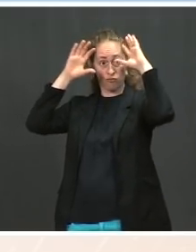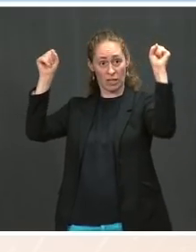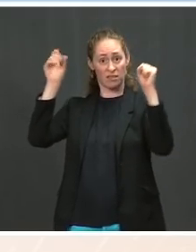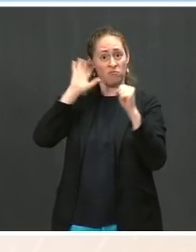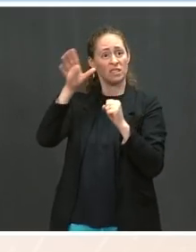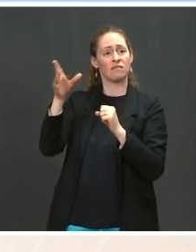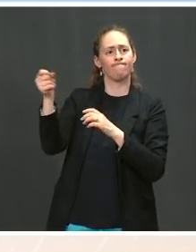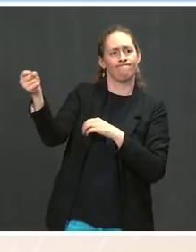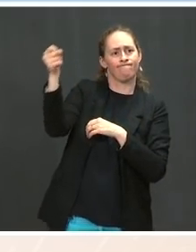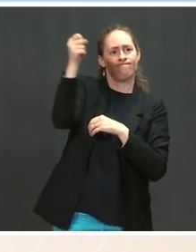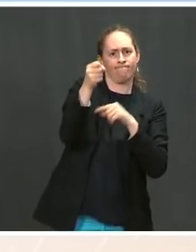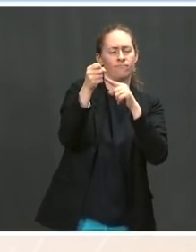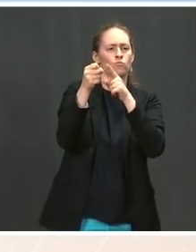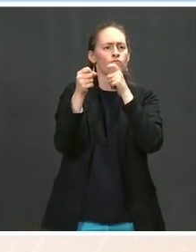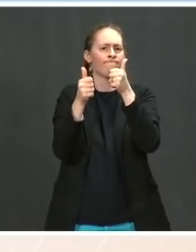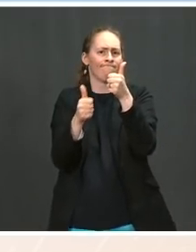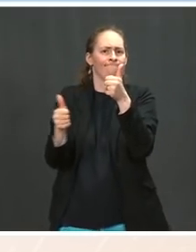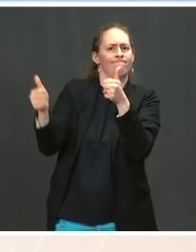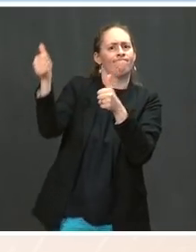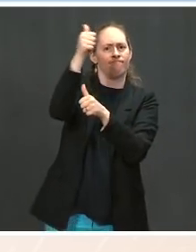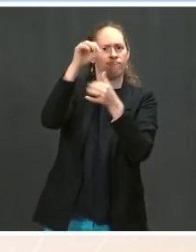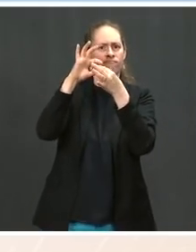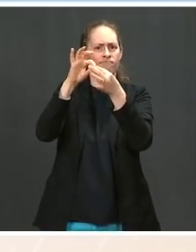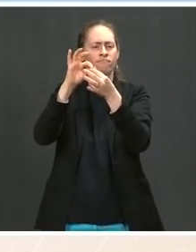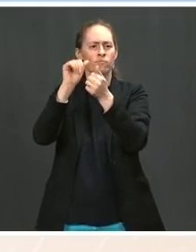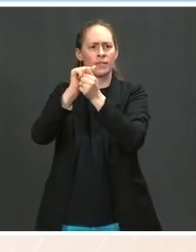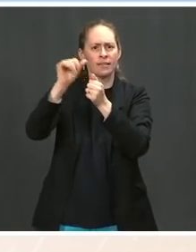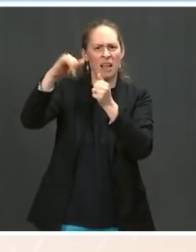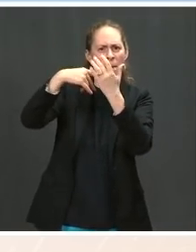And will that person attend his meeting with CAPAC tomorrow?